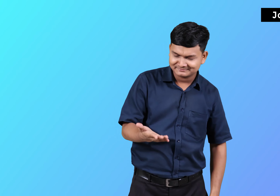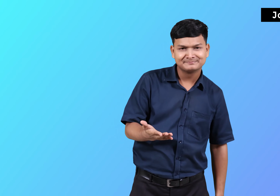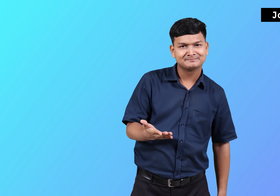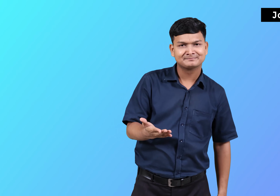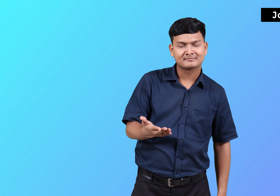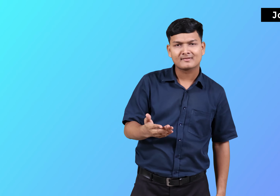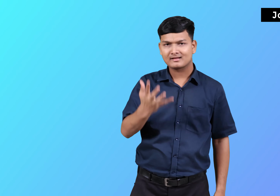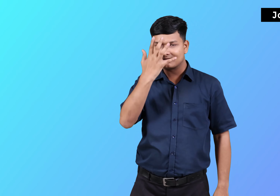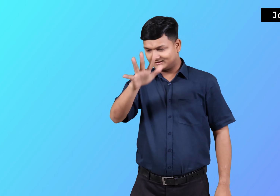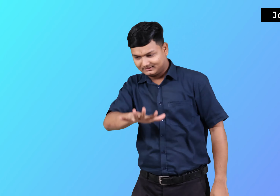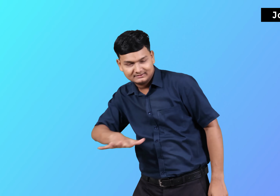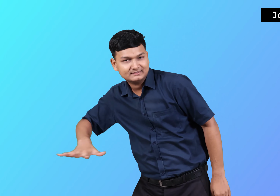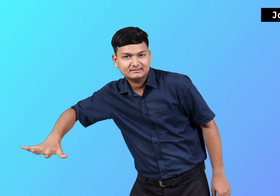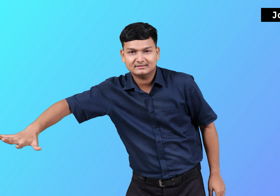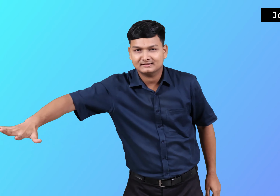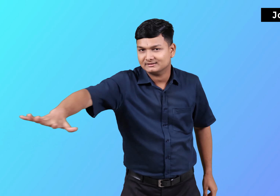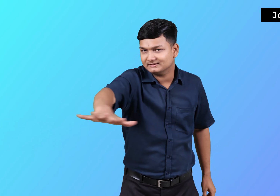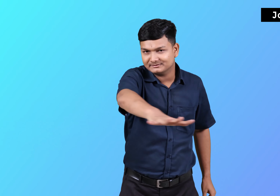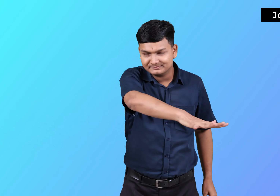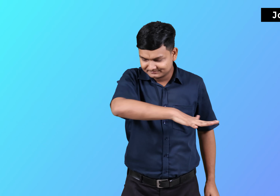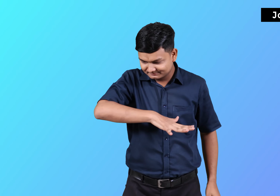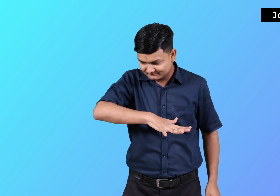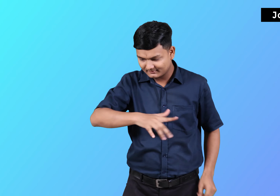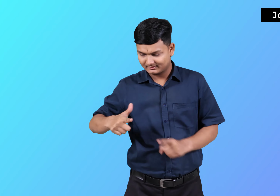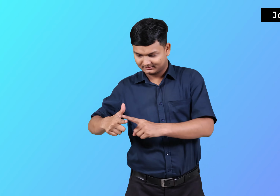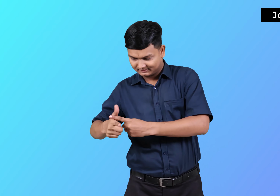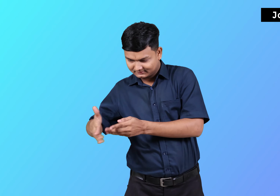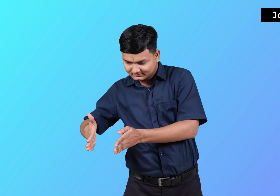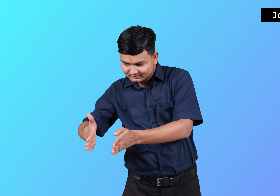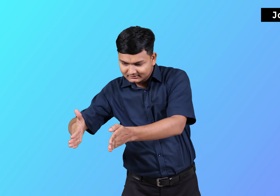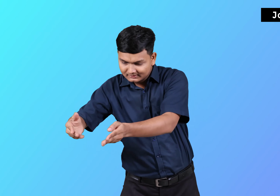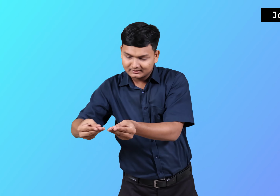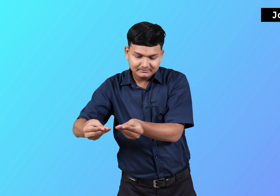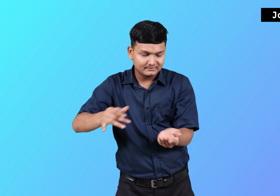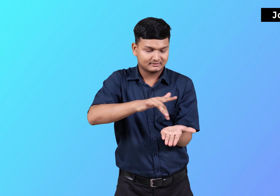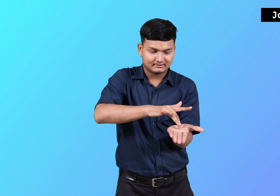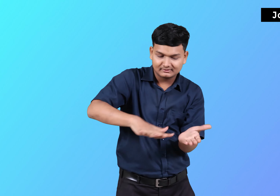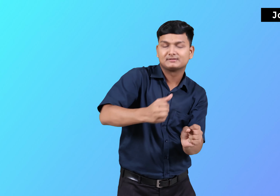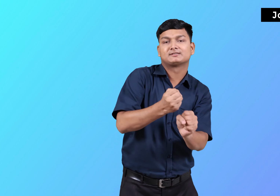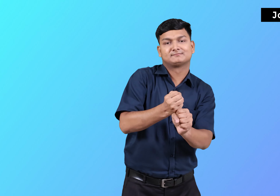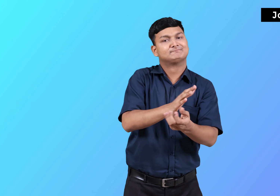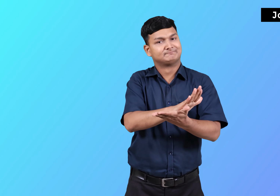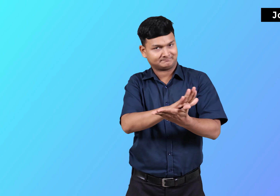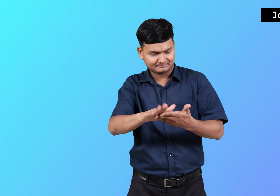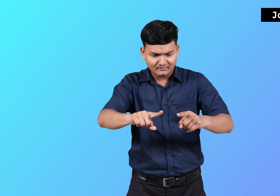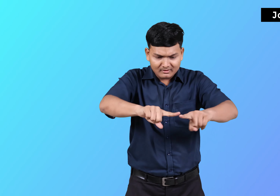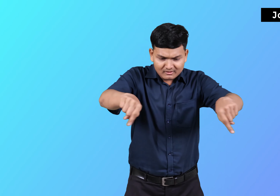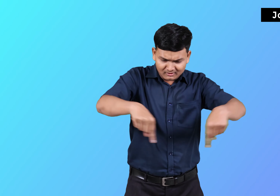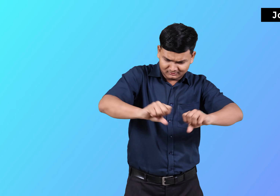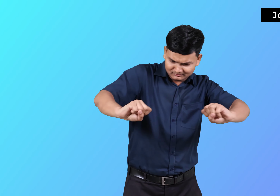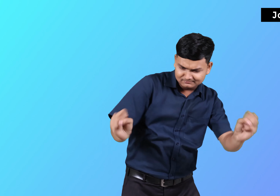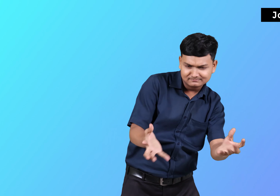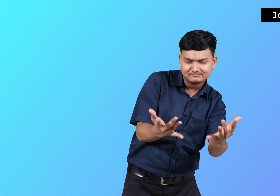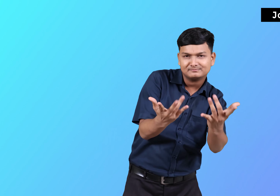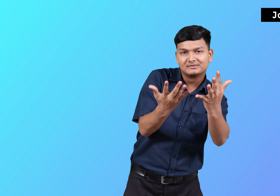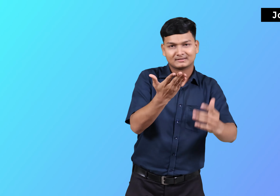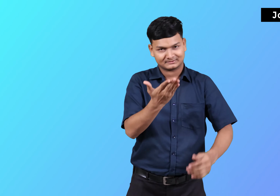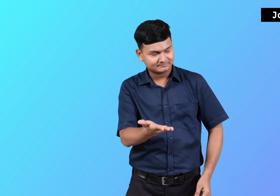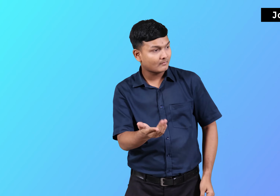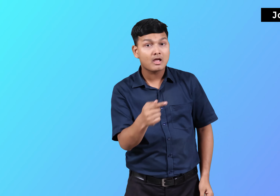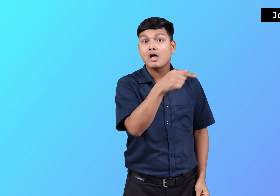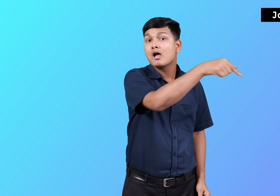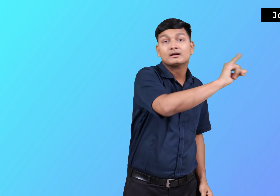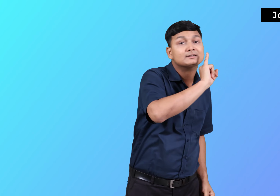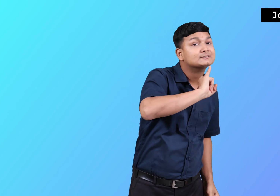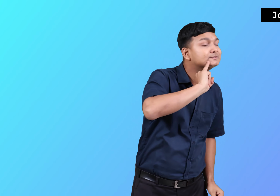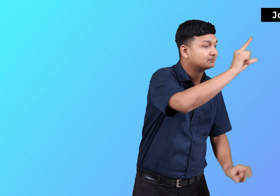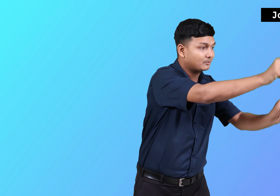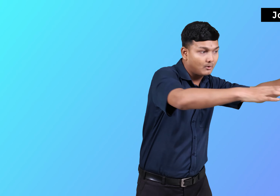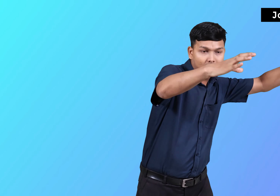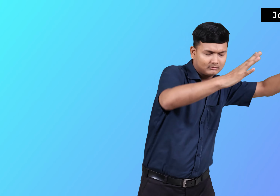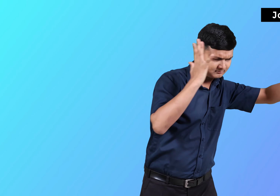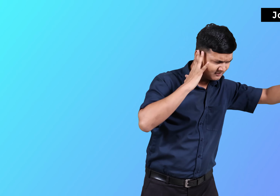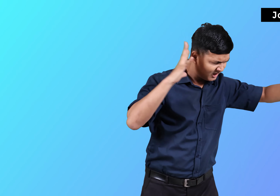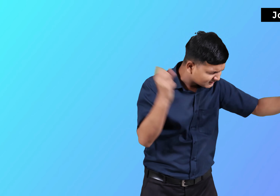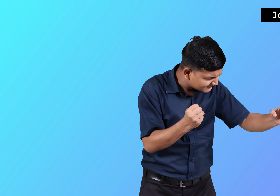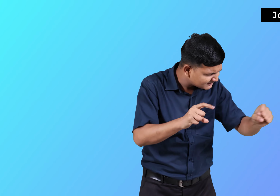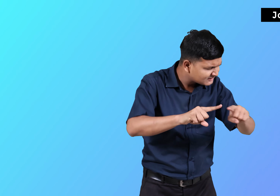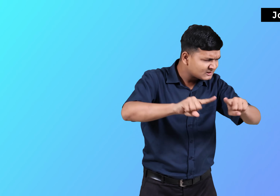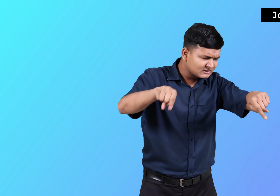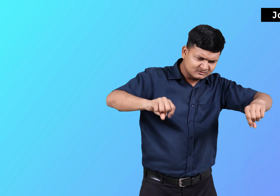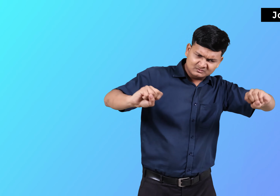The Israelites heard about this altar at Geliloth. They heard that it was on the border of Canaan near the Jordan River on Israel’s side.